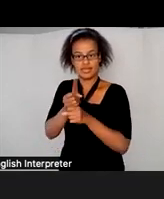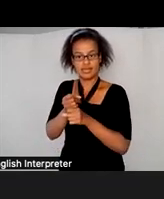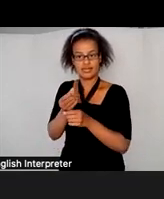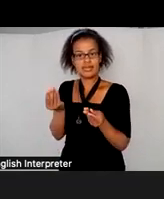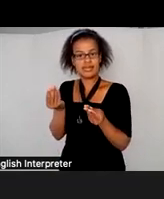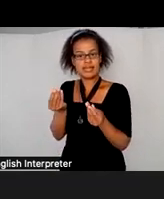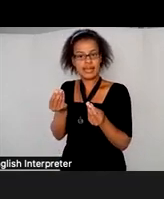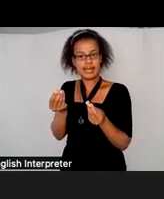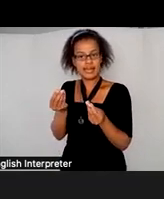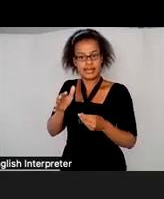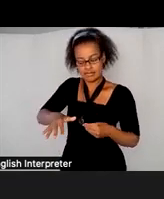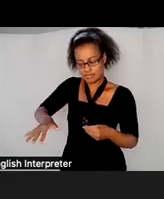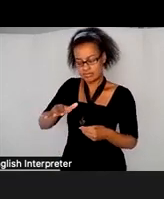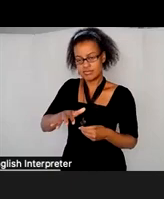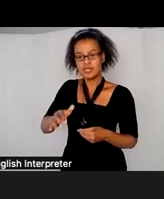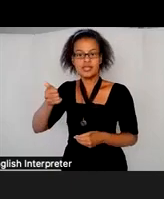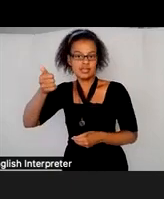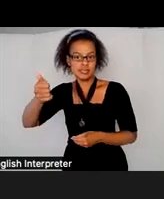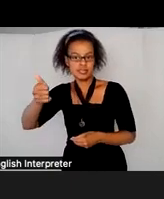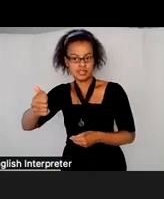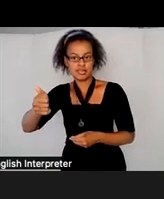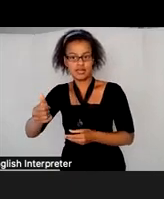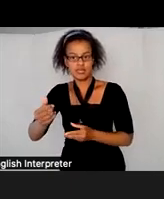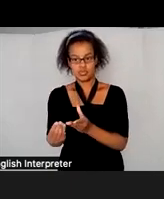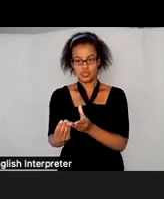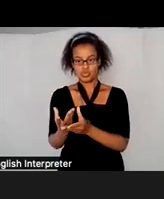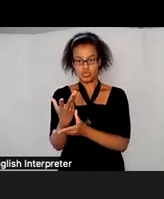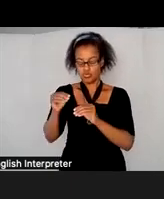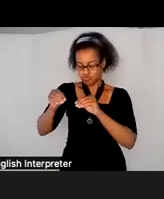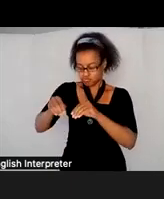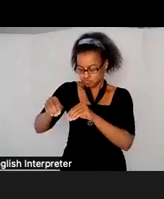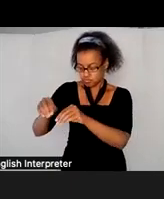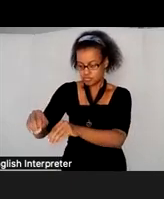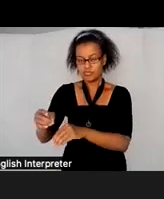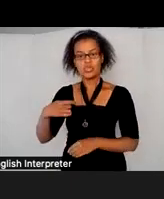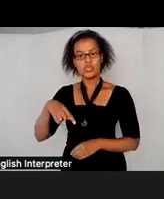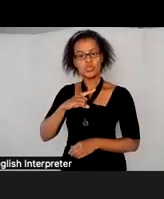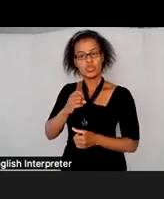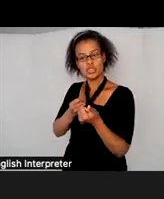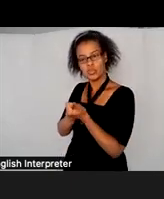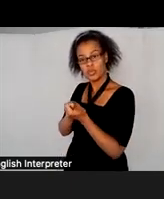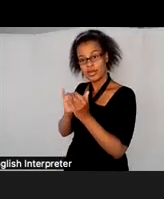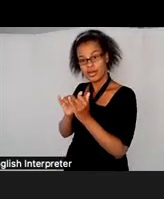And then we support them by providing them with tools and resources and staff to support